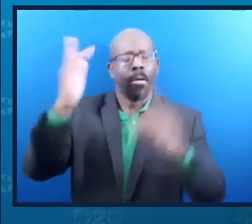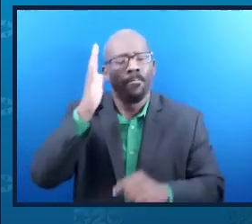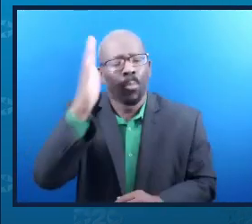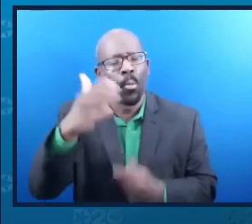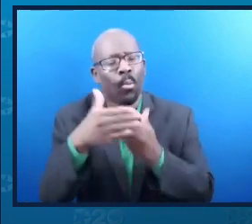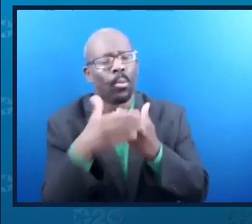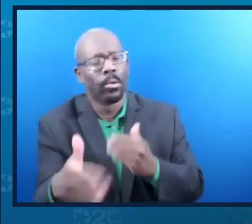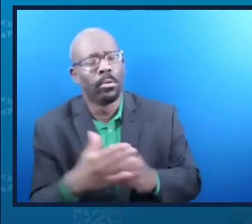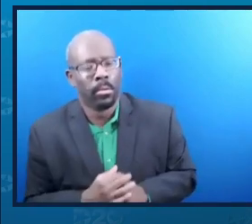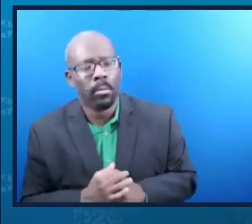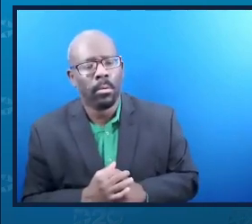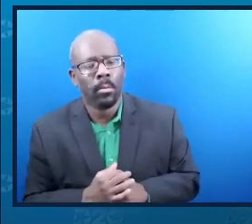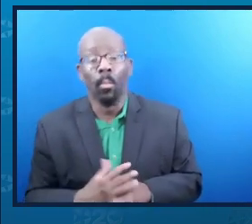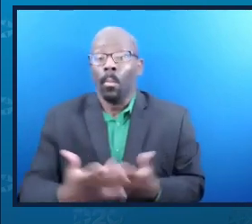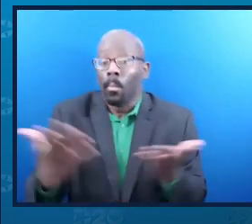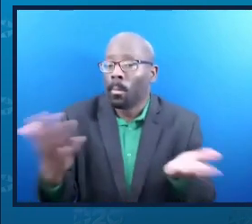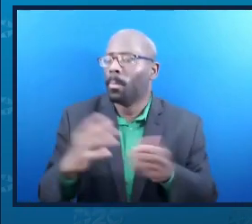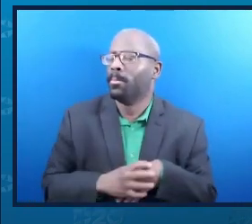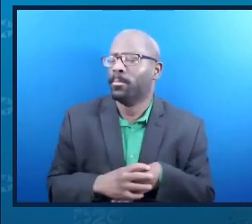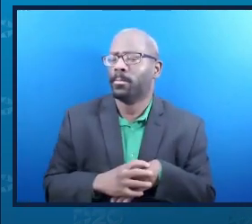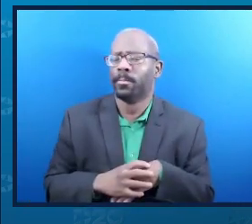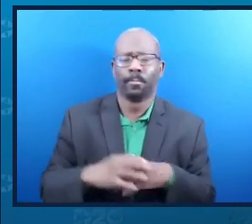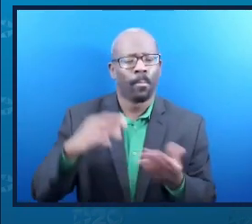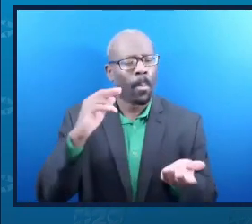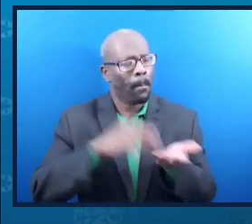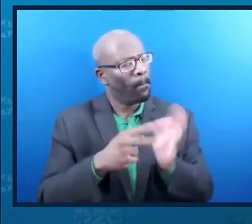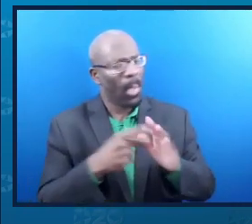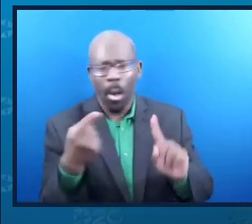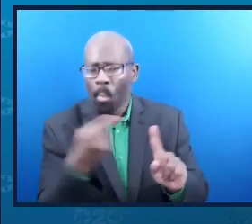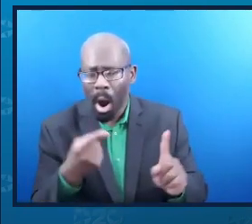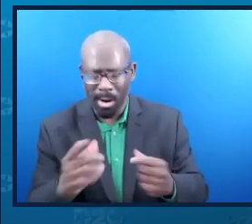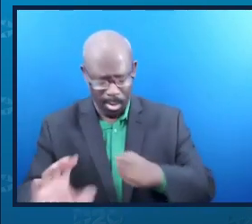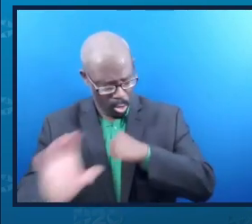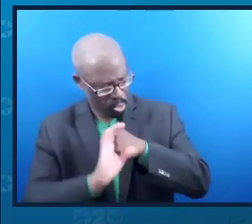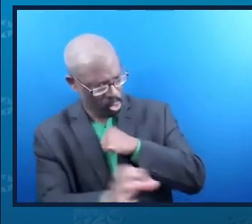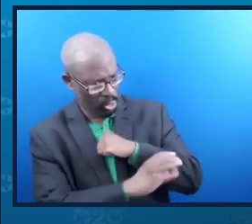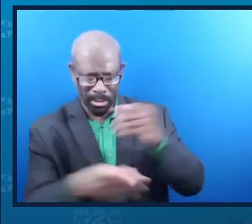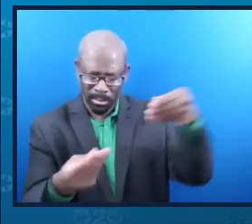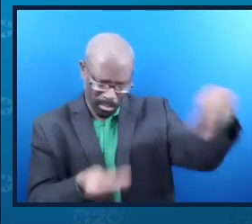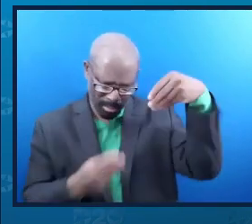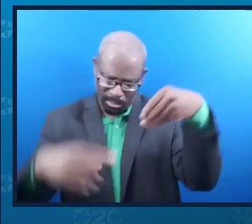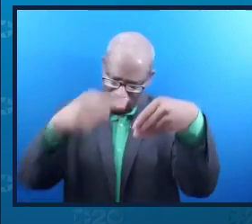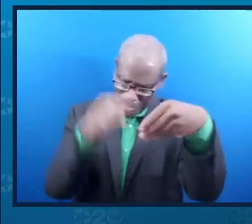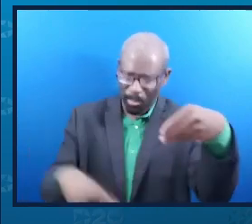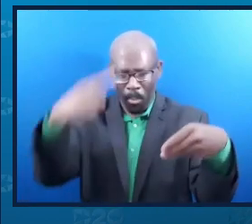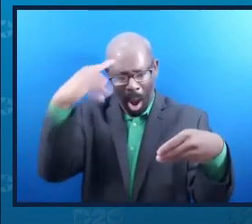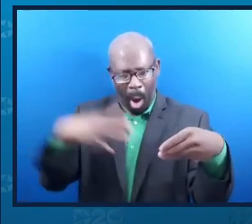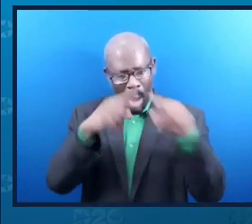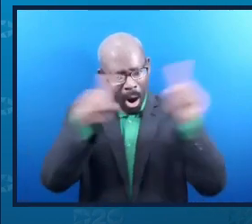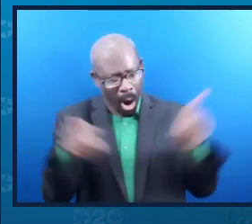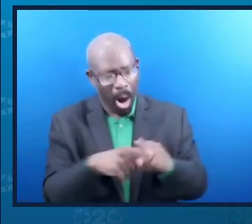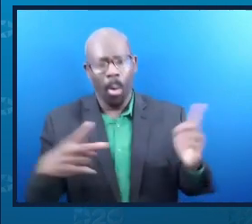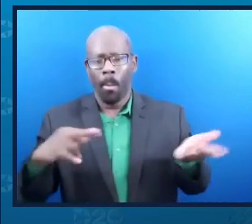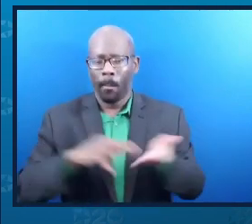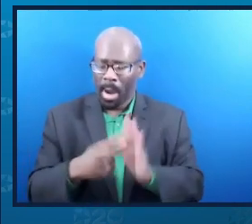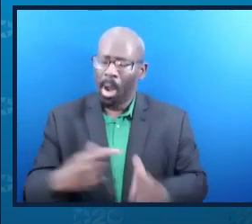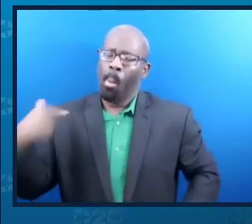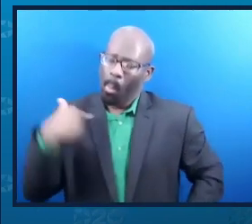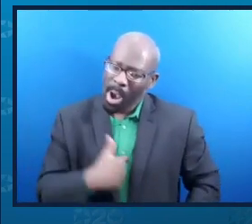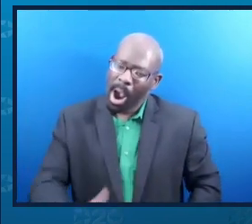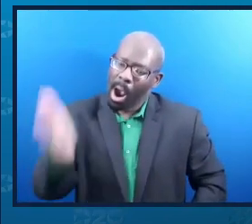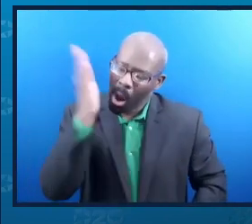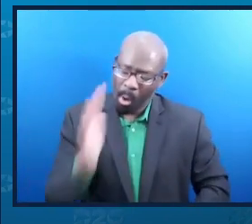WORKS IN OUR FOUNDING DOCUMENTS